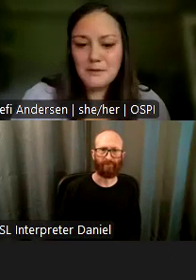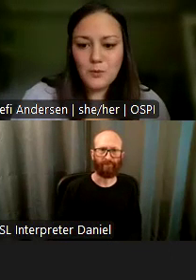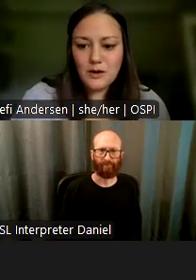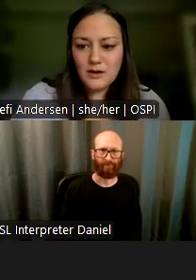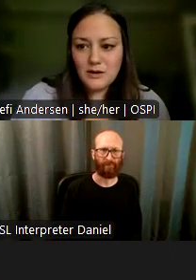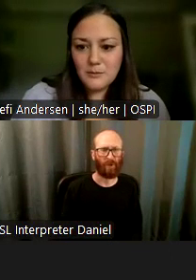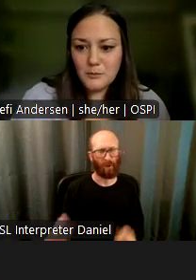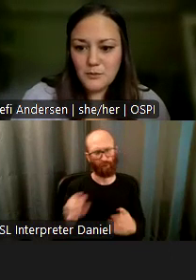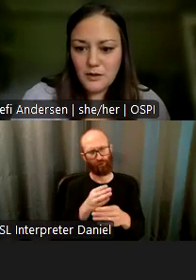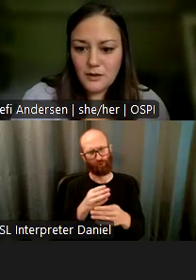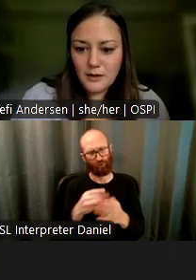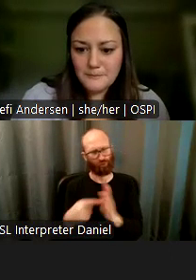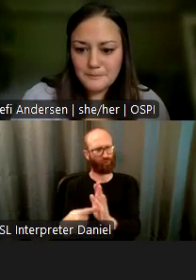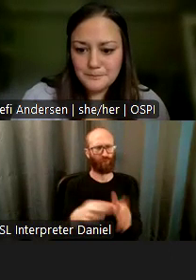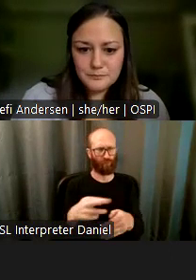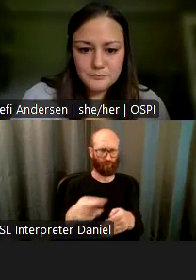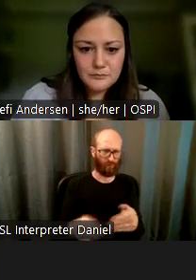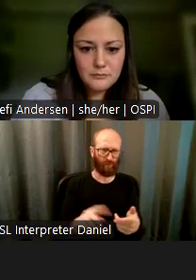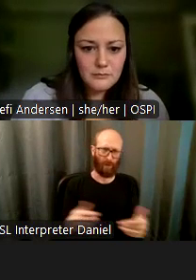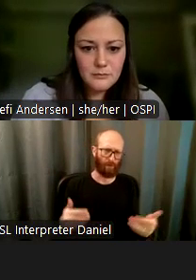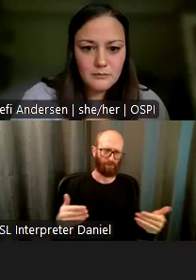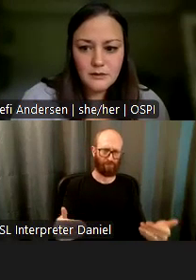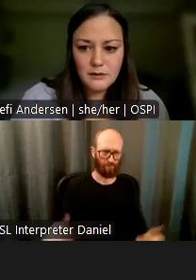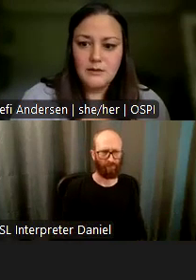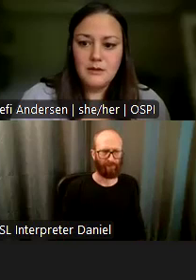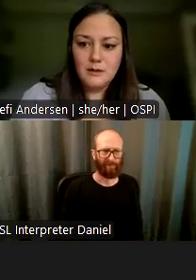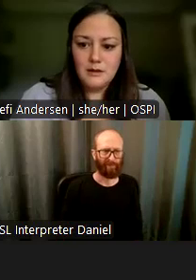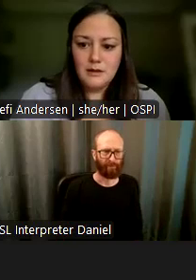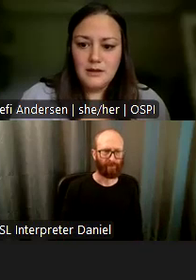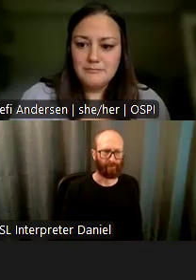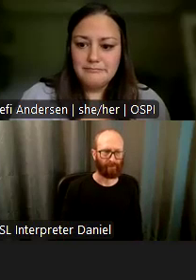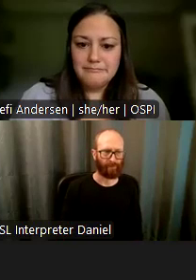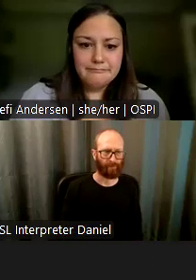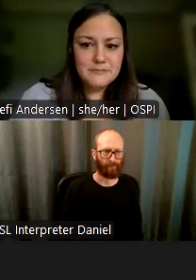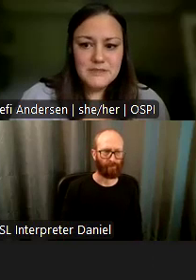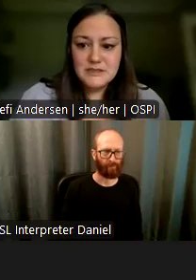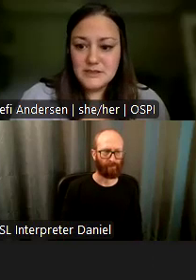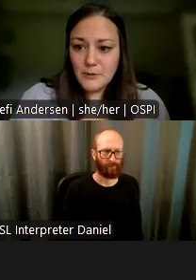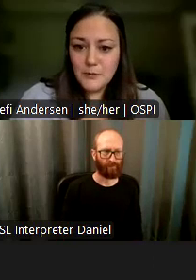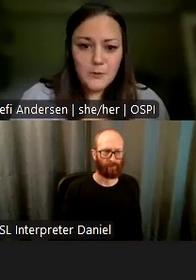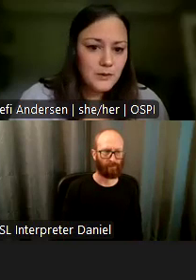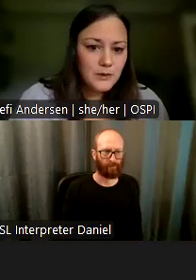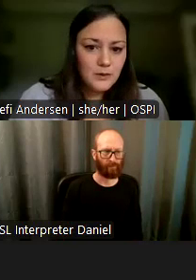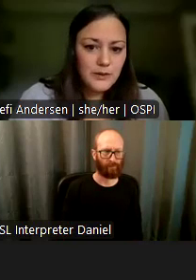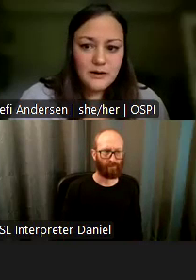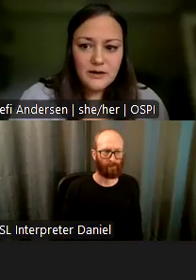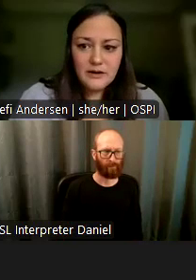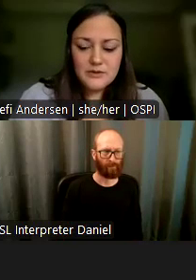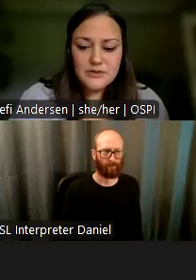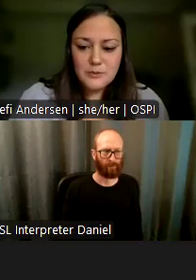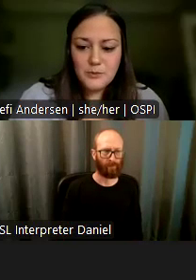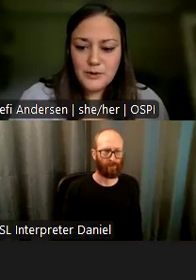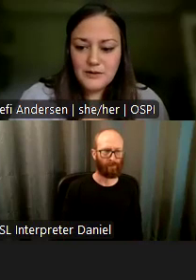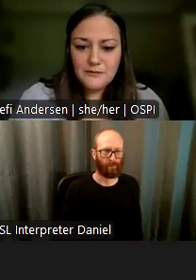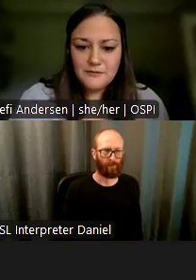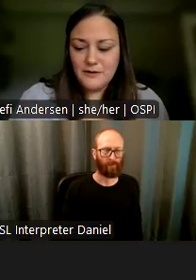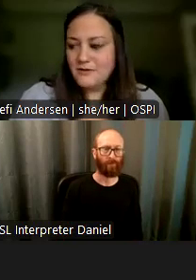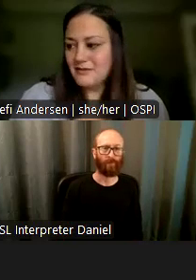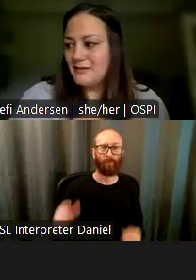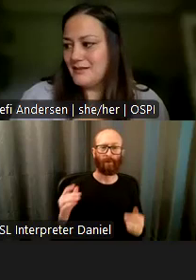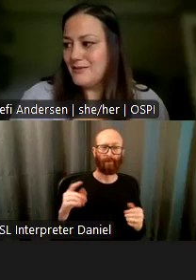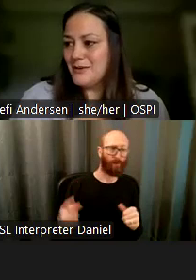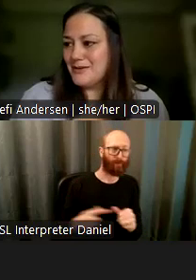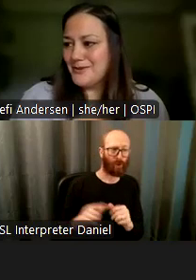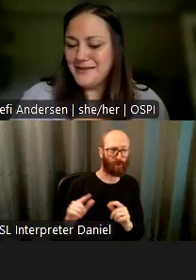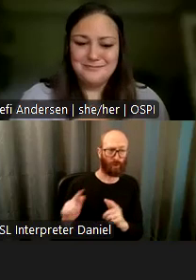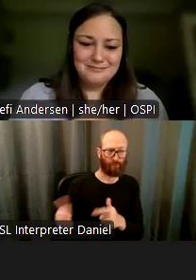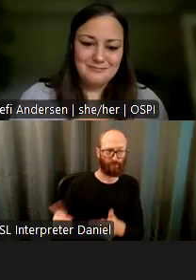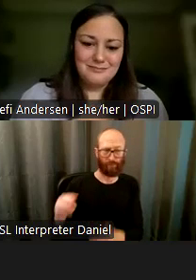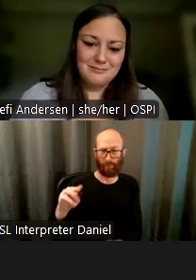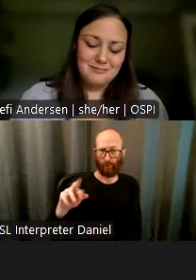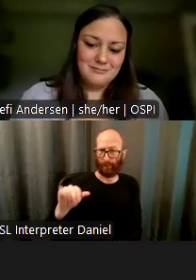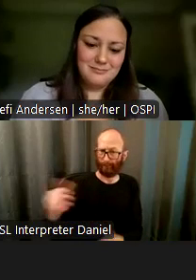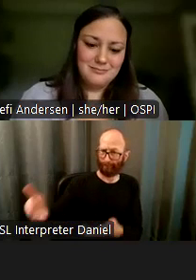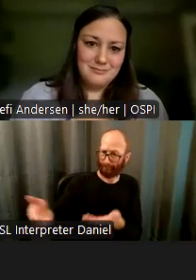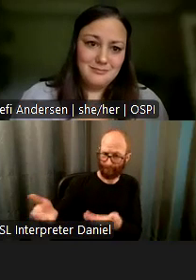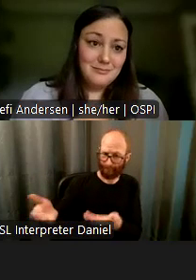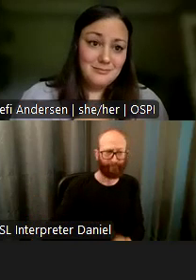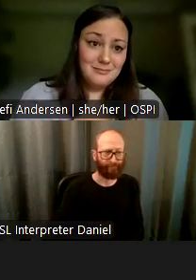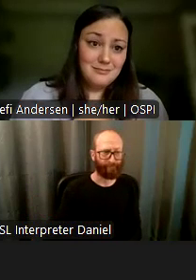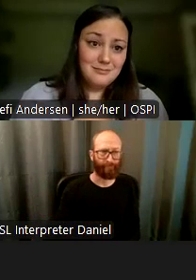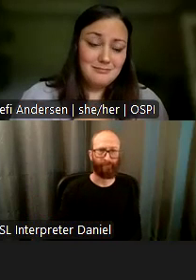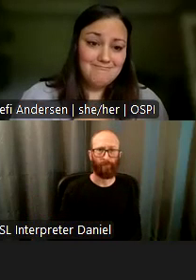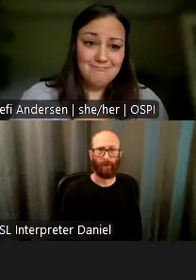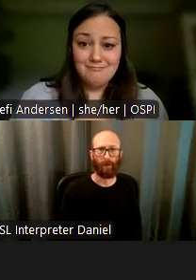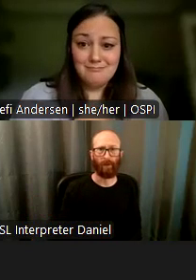and we're gonna move on. So we are gonna go to Maria first, welcome Maria.